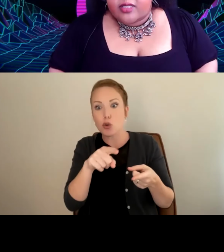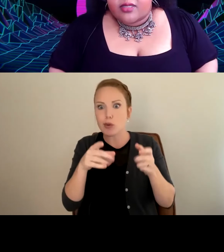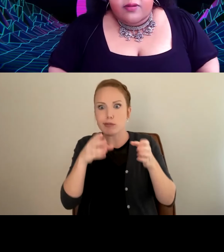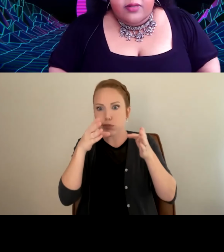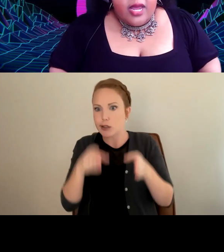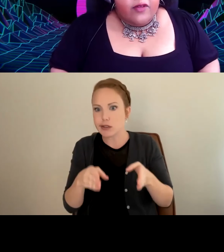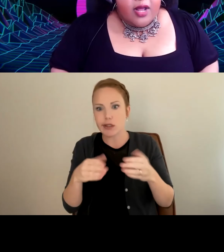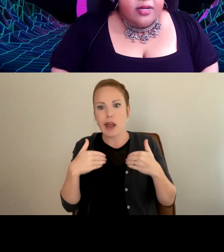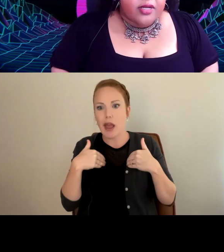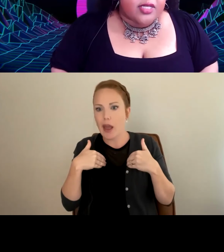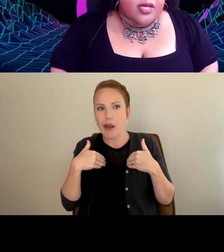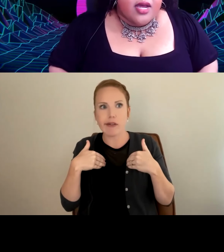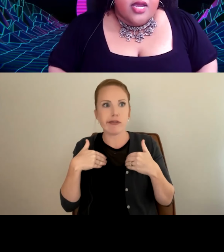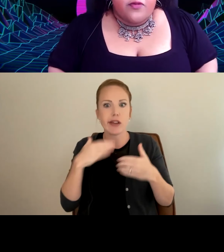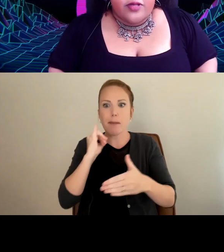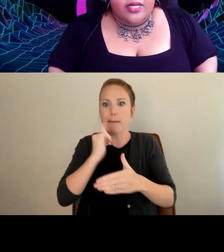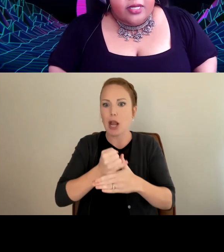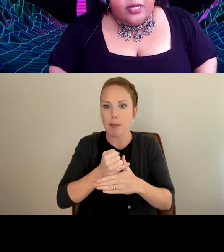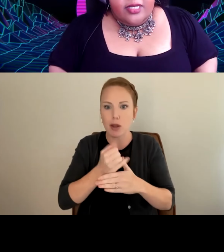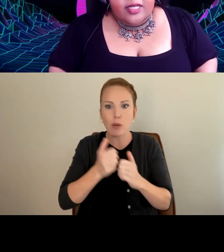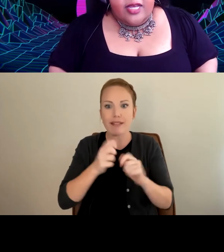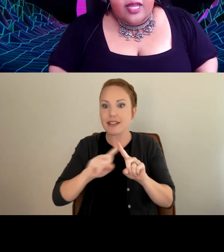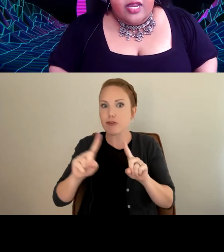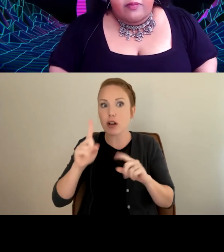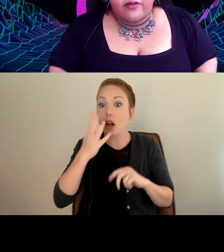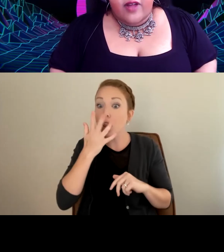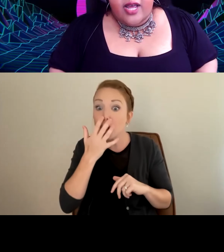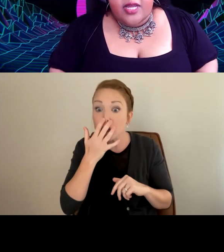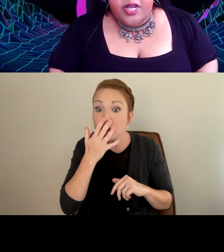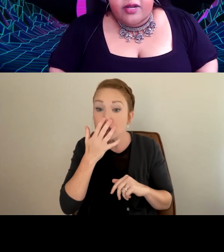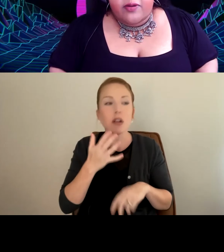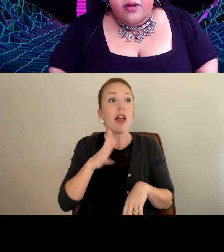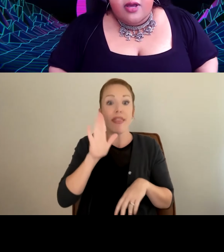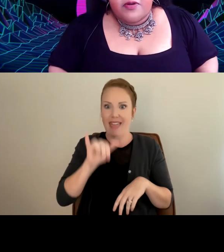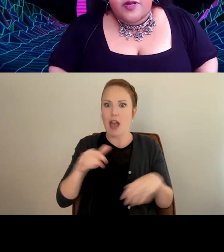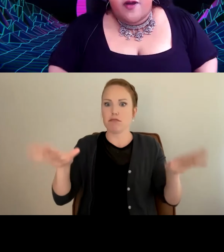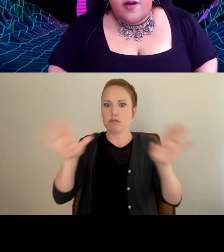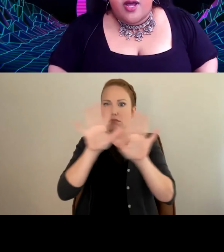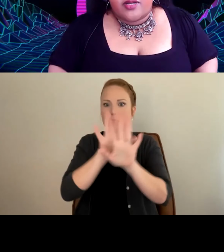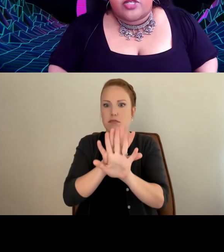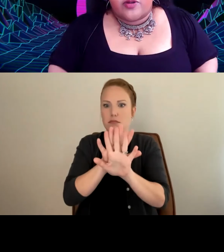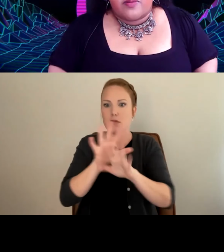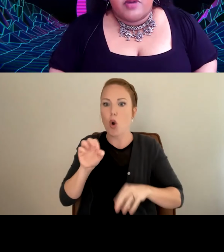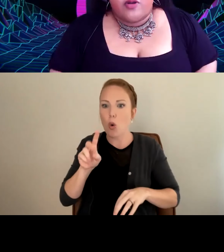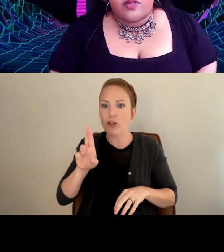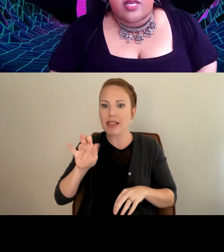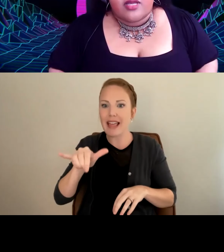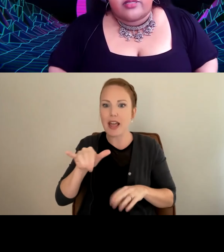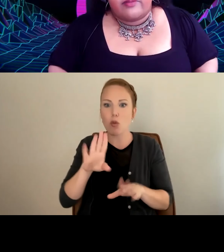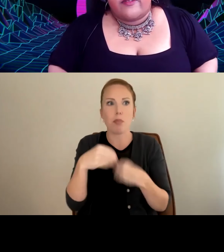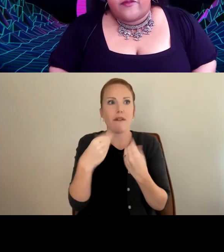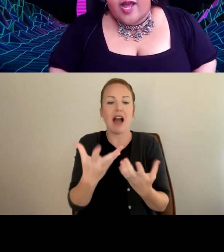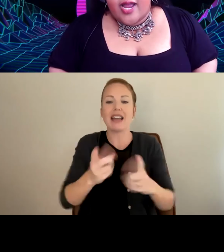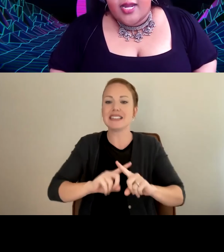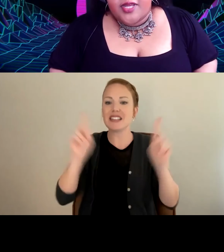certain kinds of colors, it says it will put on the certain modes to provide and